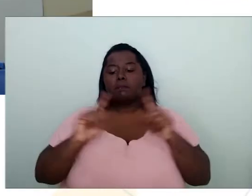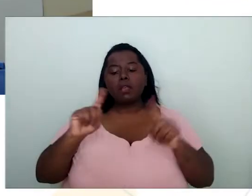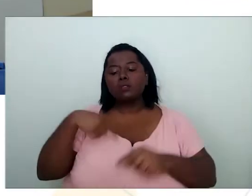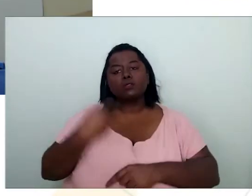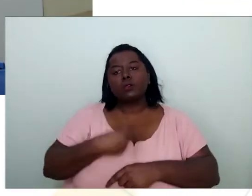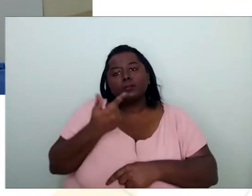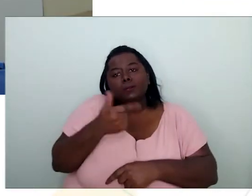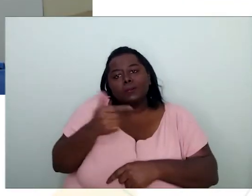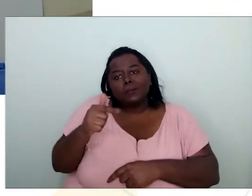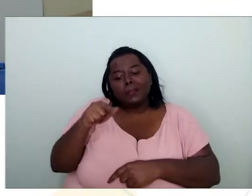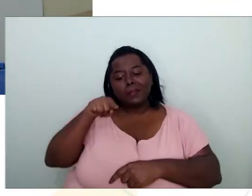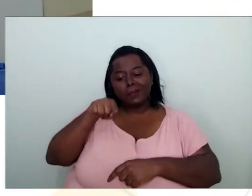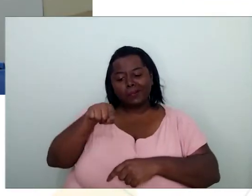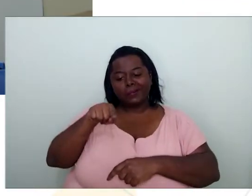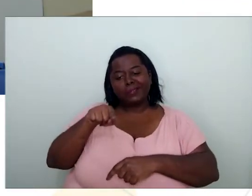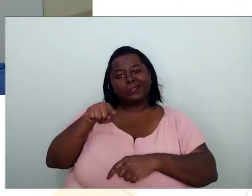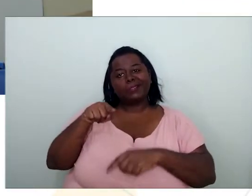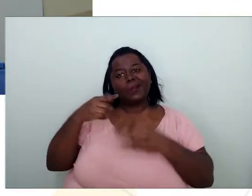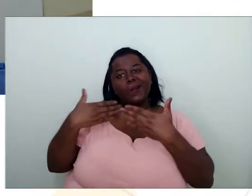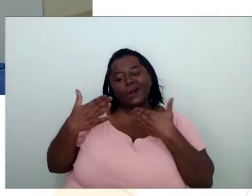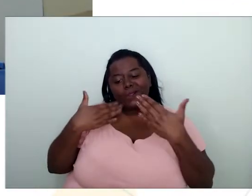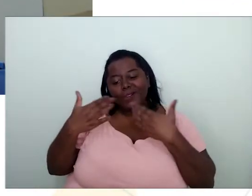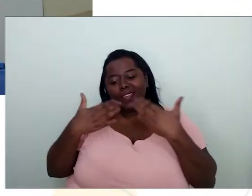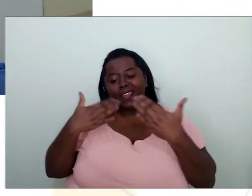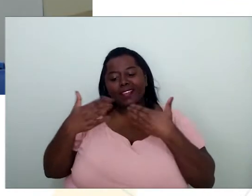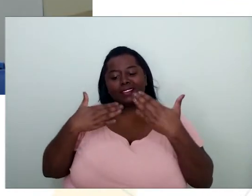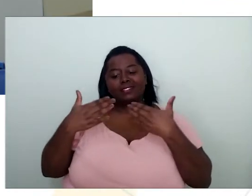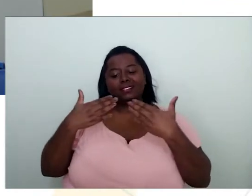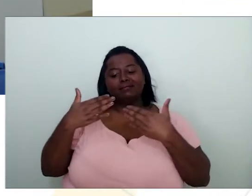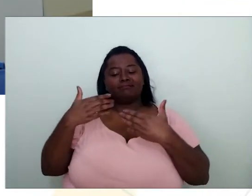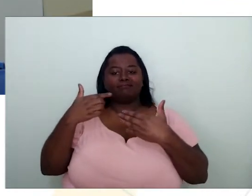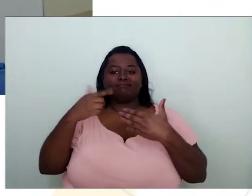conversation, I mean I would put you on the spot to say how many times have you